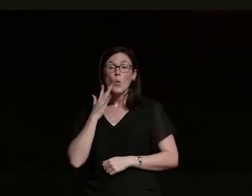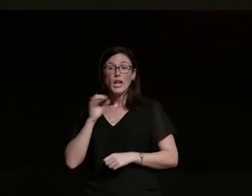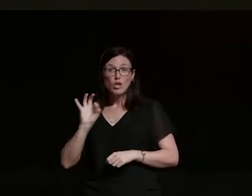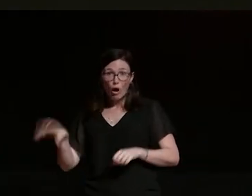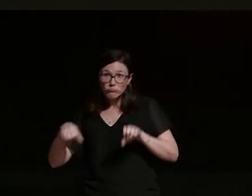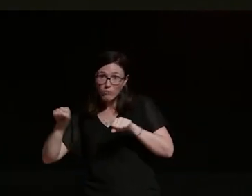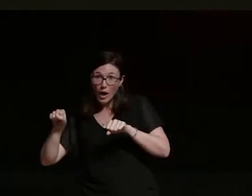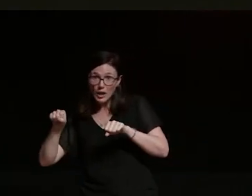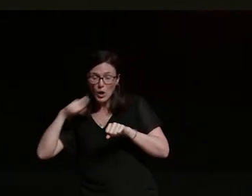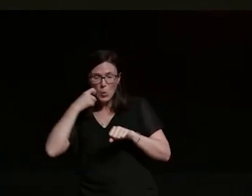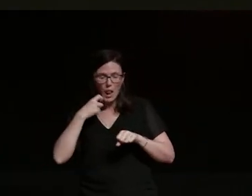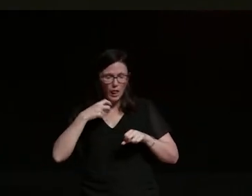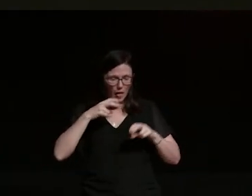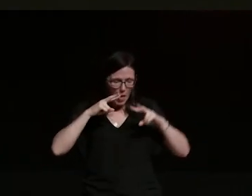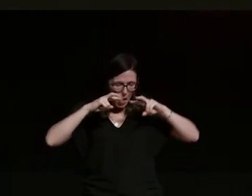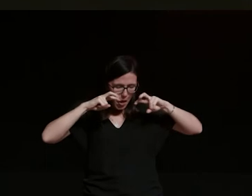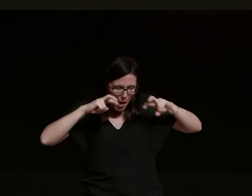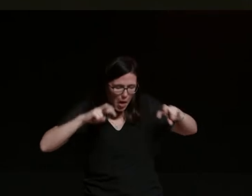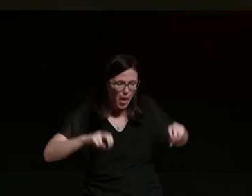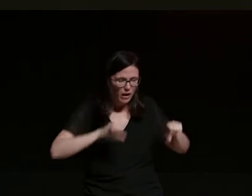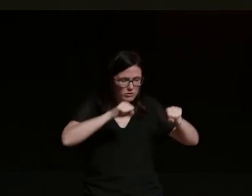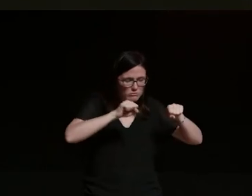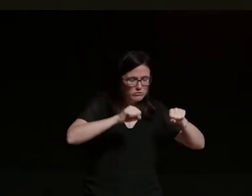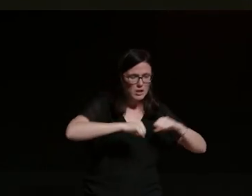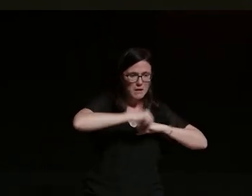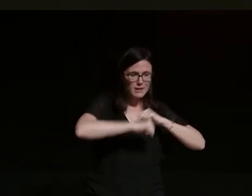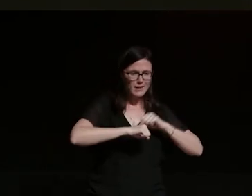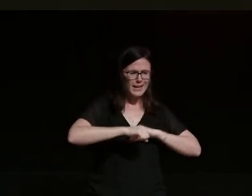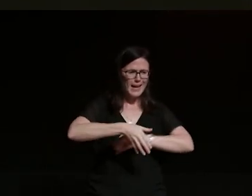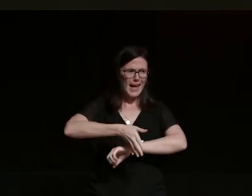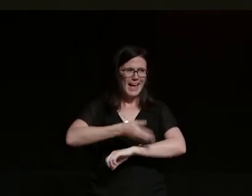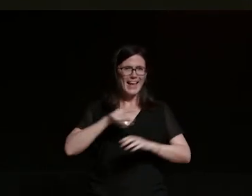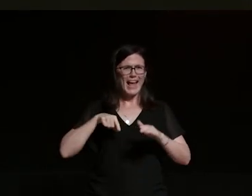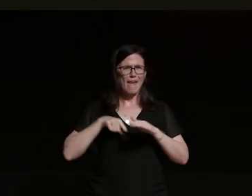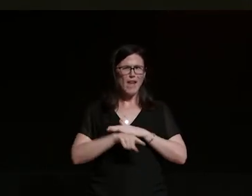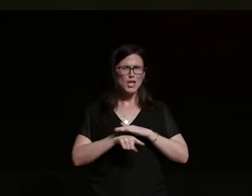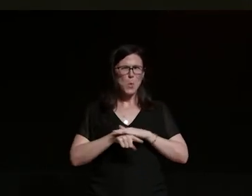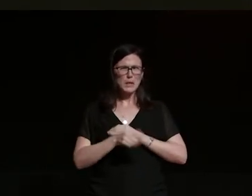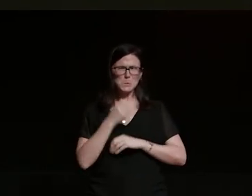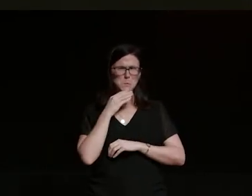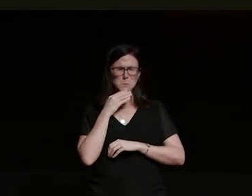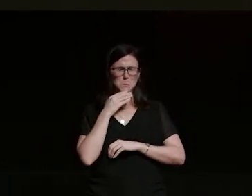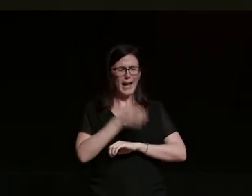in trucks tractors evacuators and really any evacuators and really anything vaguely mighty